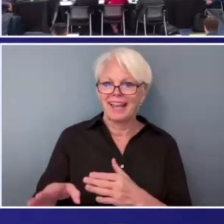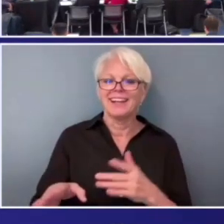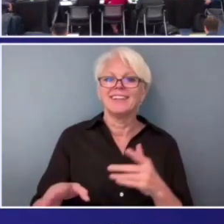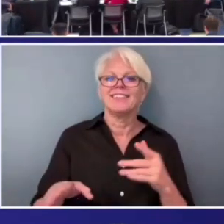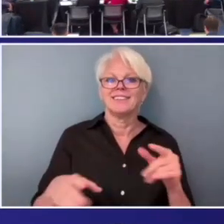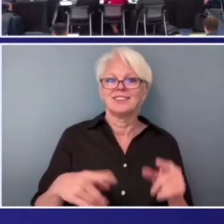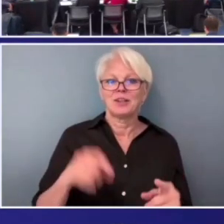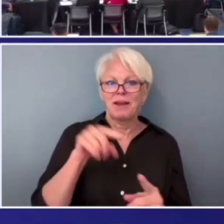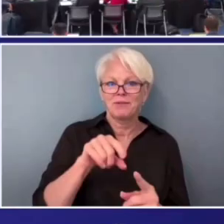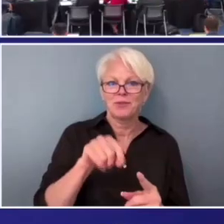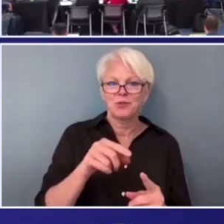Alex Holt?